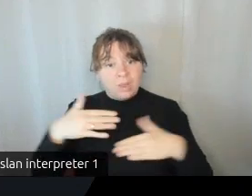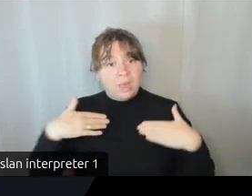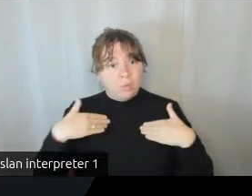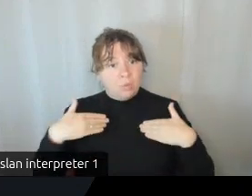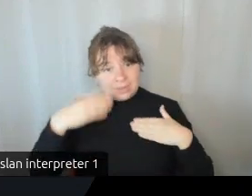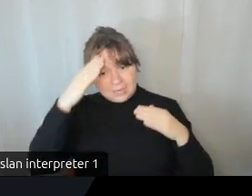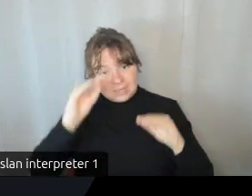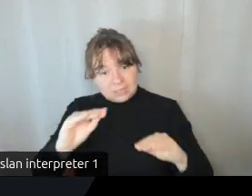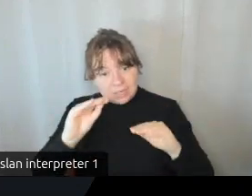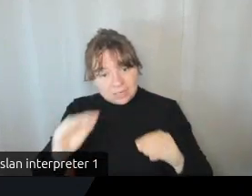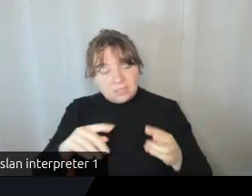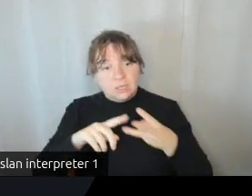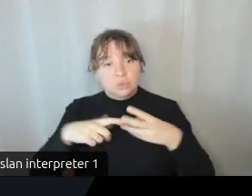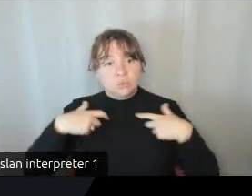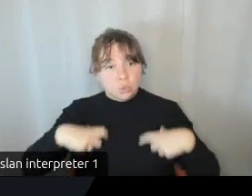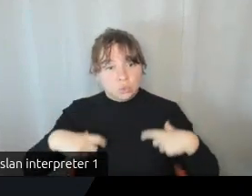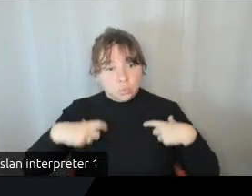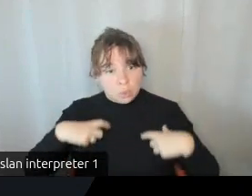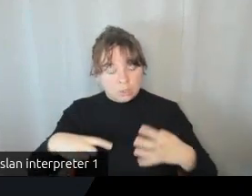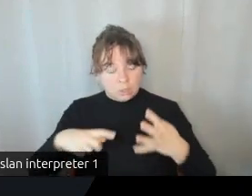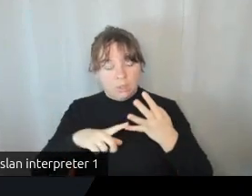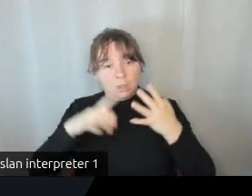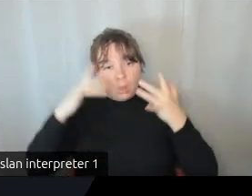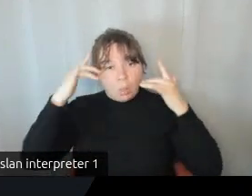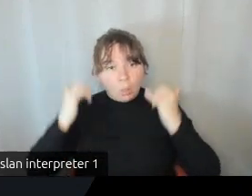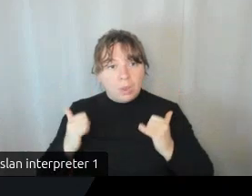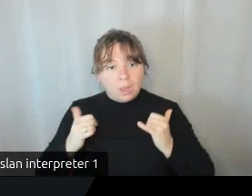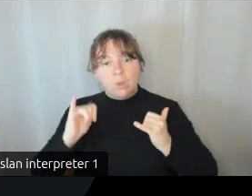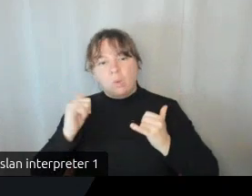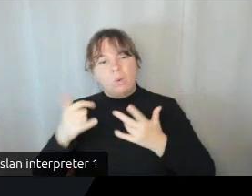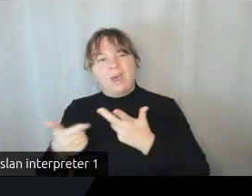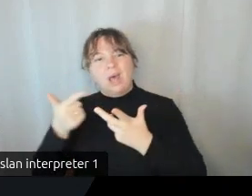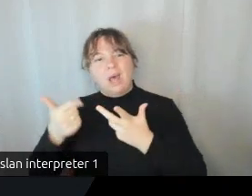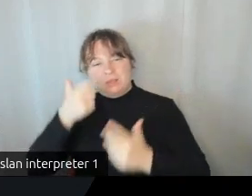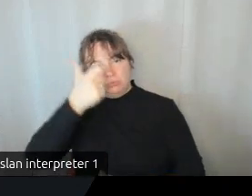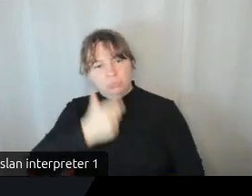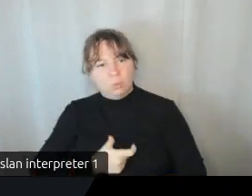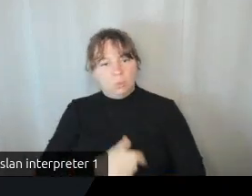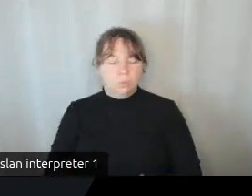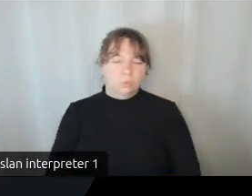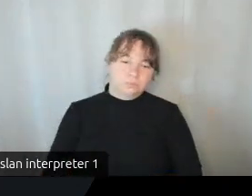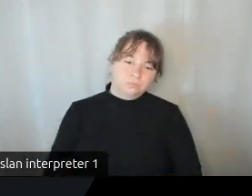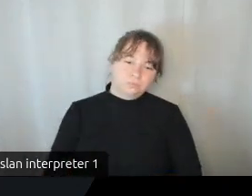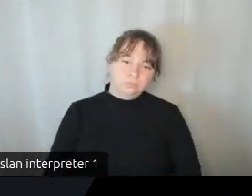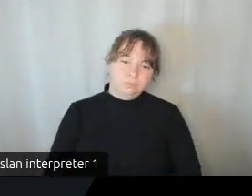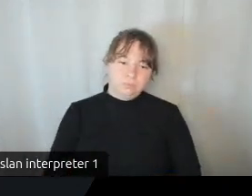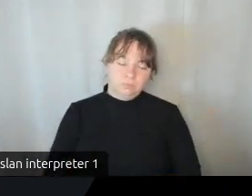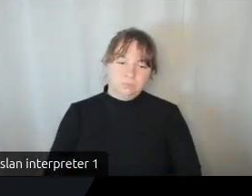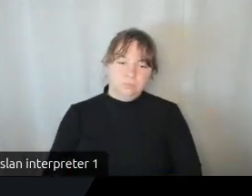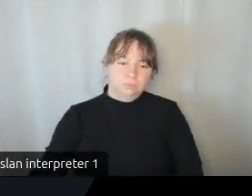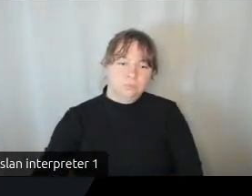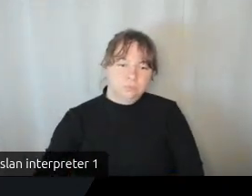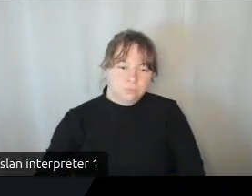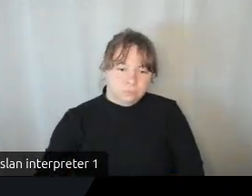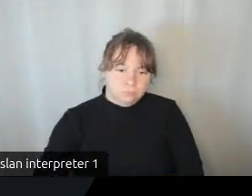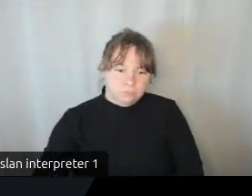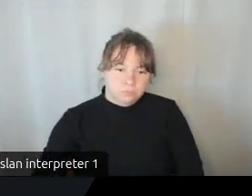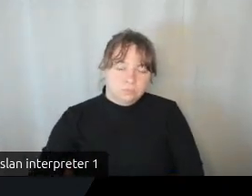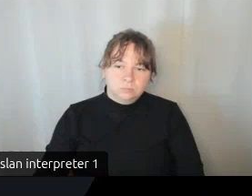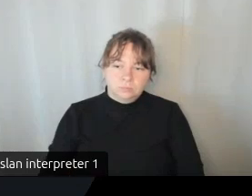social worker, lawyer or other. So I'll just give you a few seconds to answer that one as well